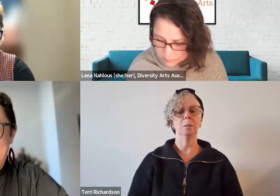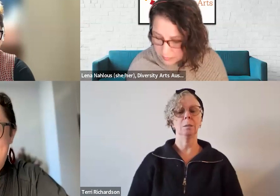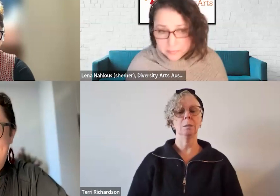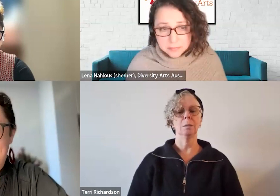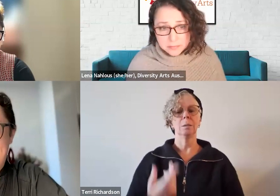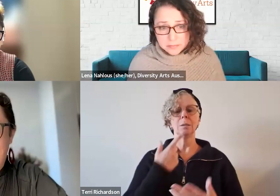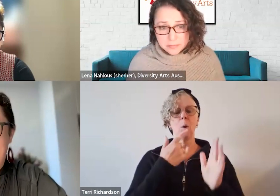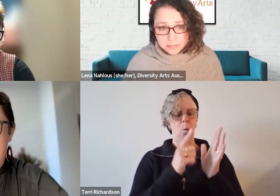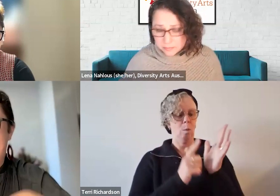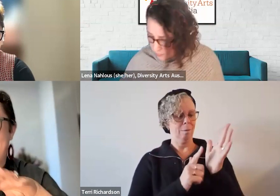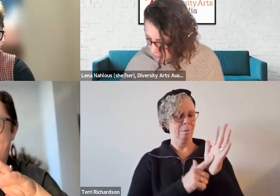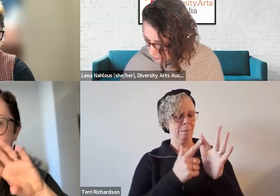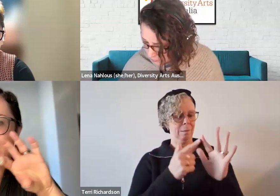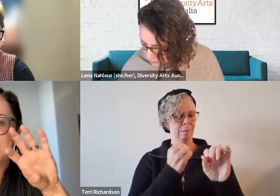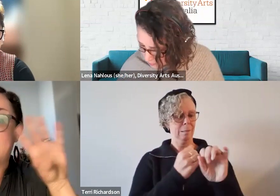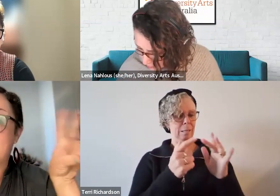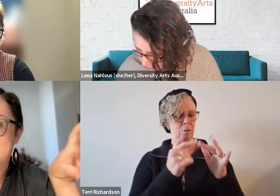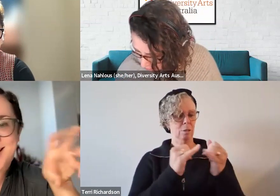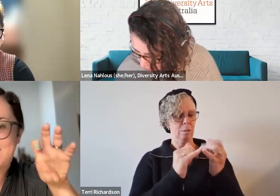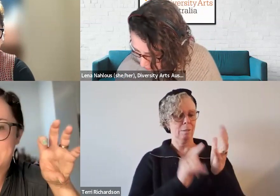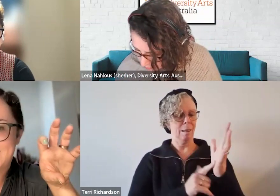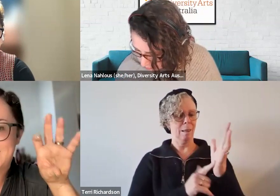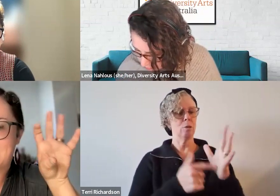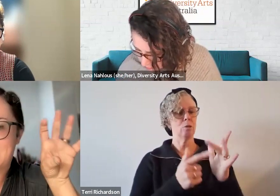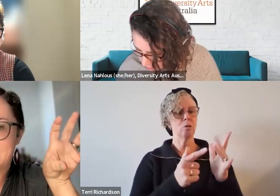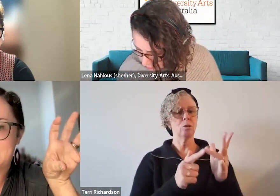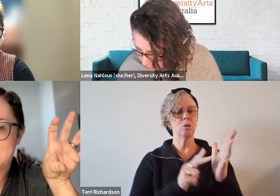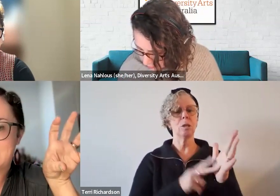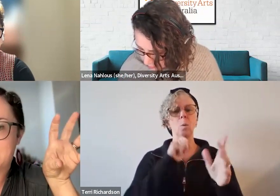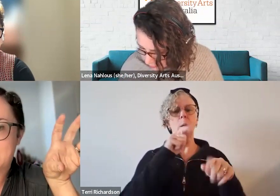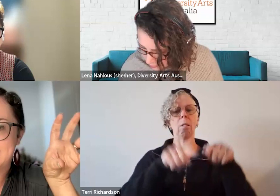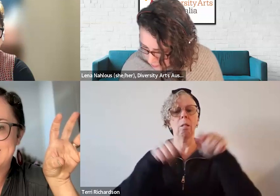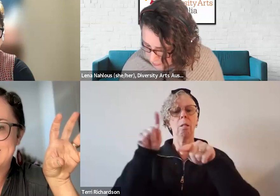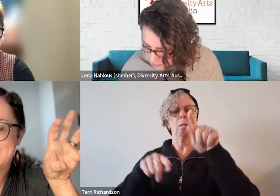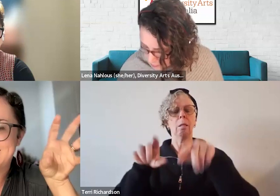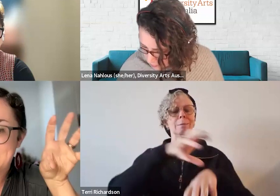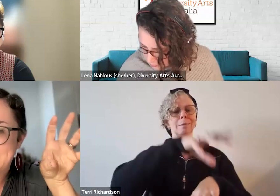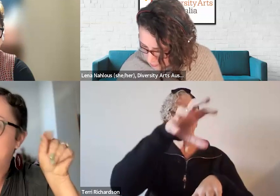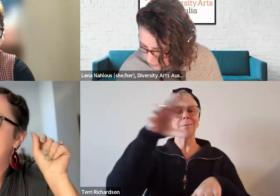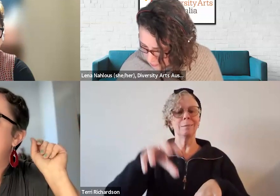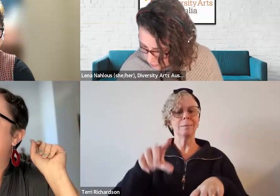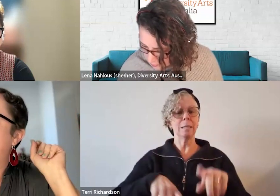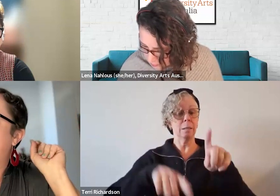which differ slightly from state to state but are quite similar,